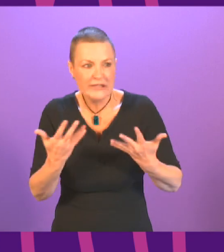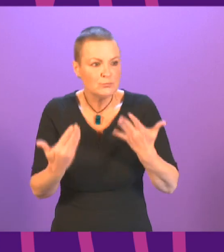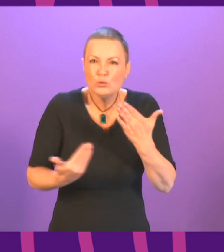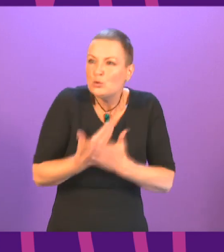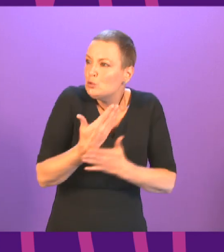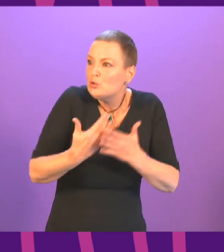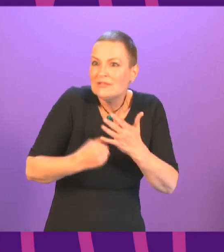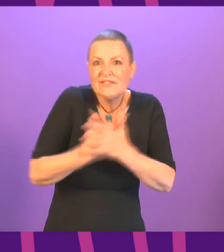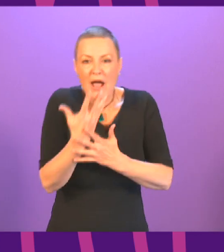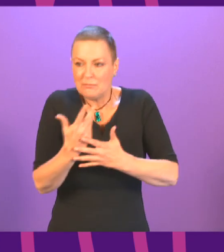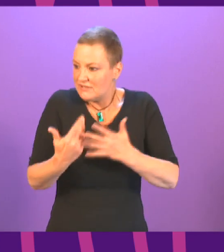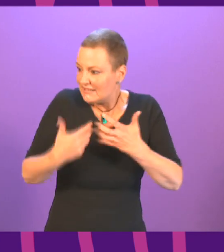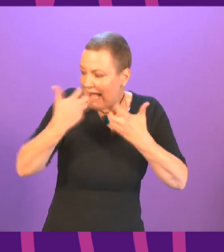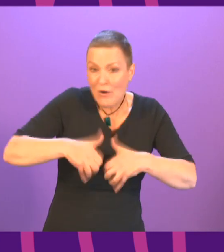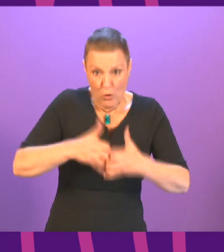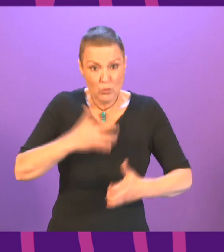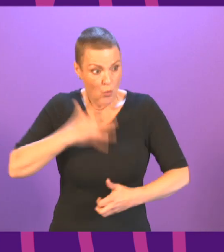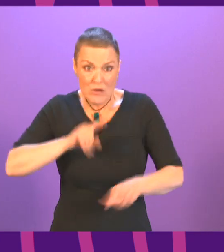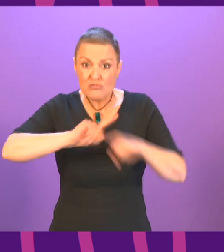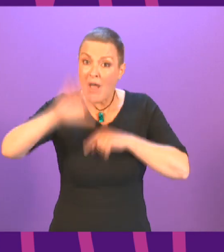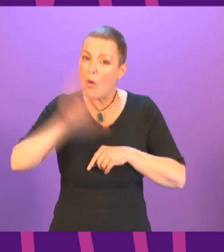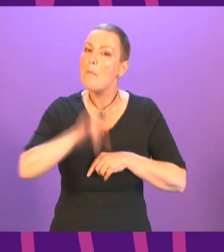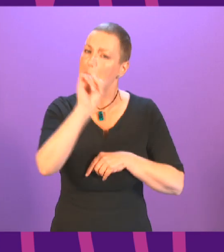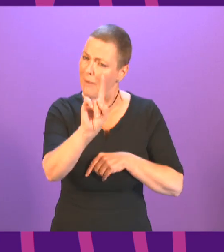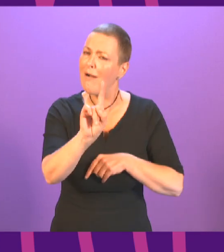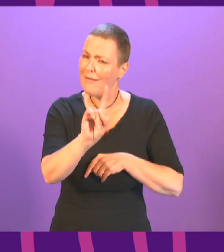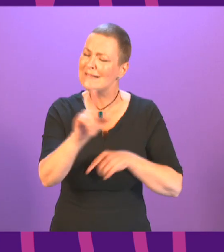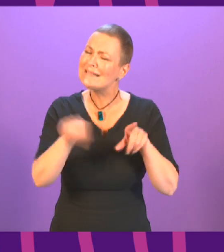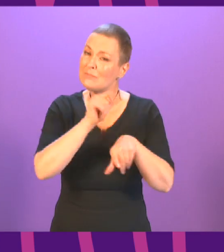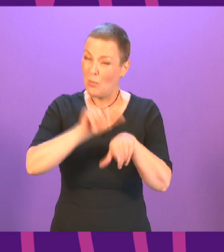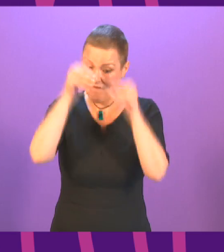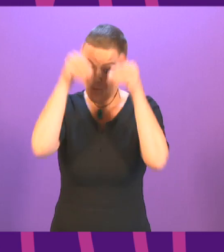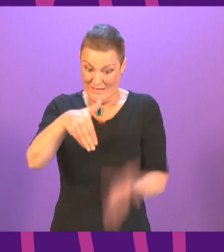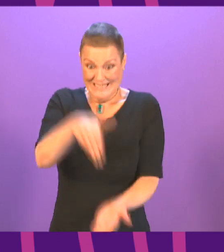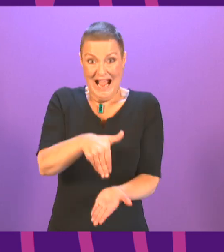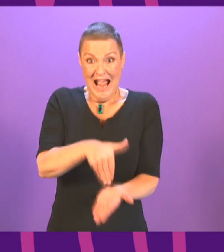about taking the developments in technology as far as we can, but we are also focusing